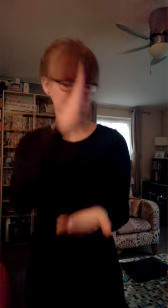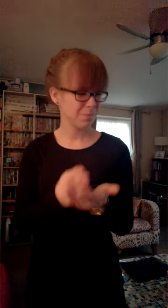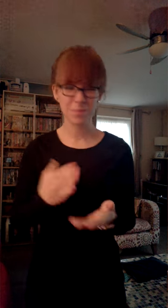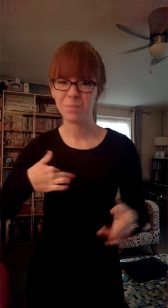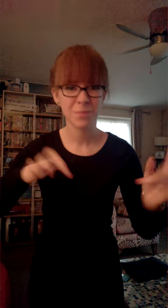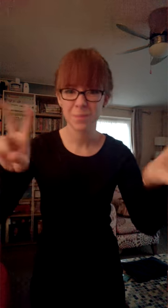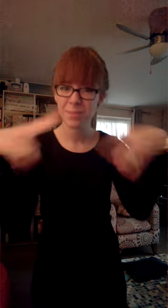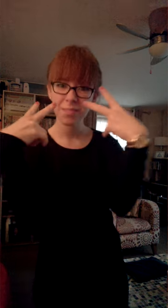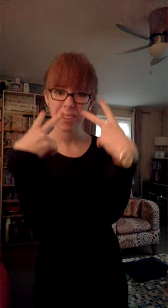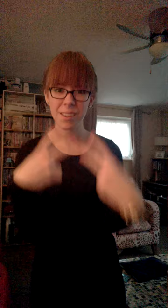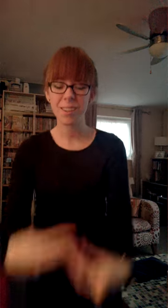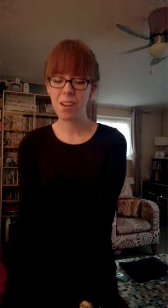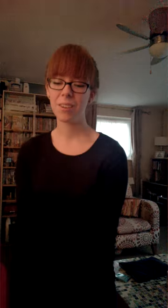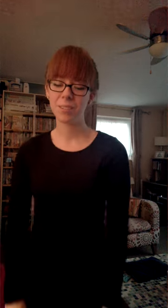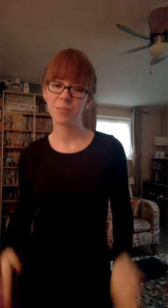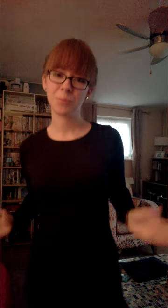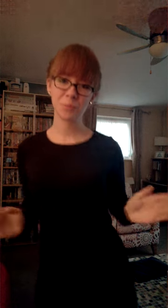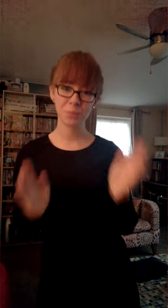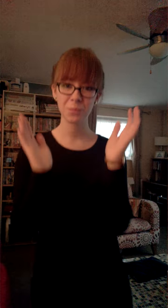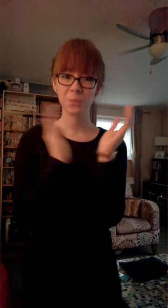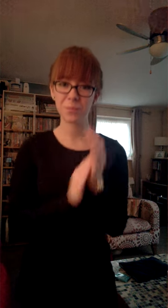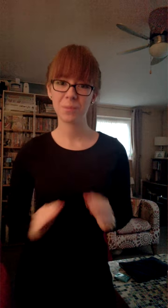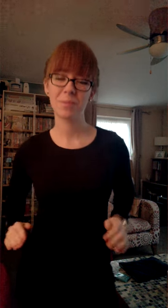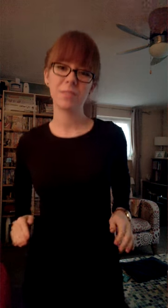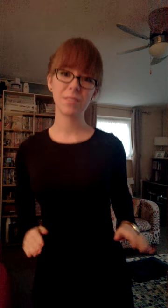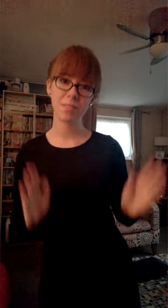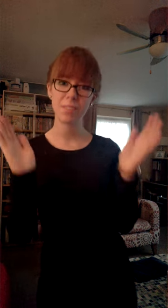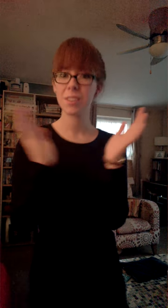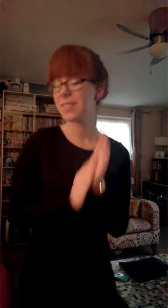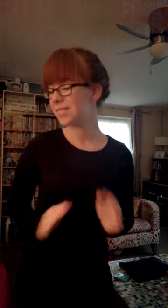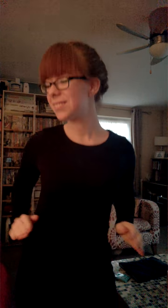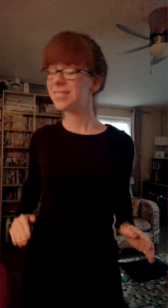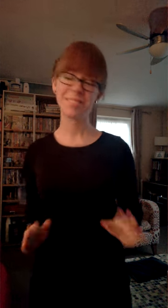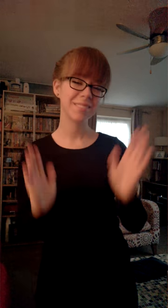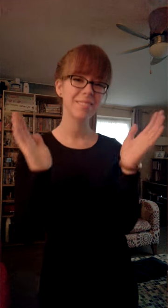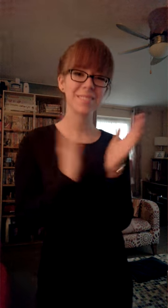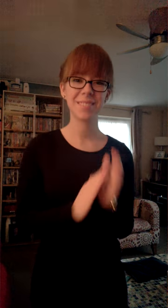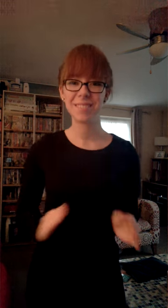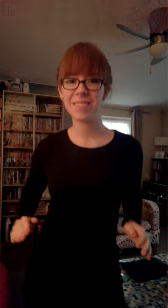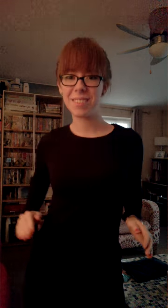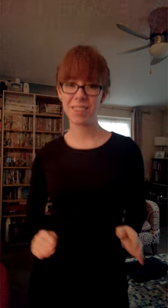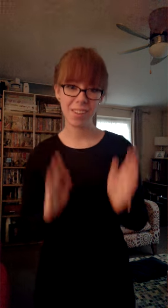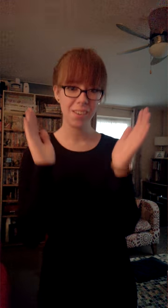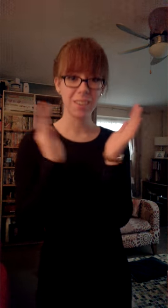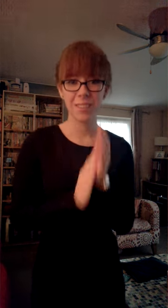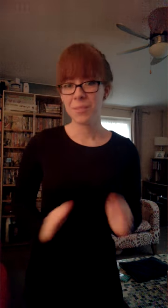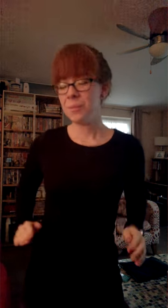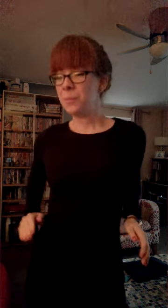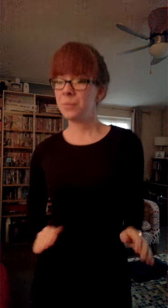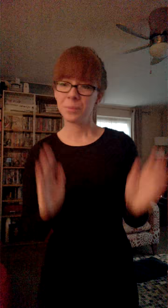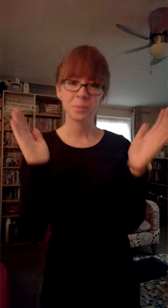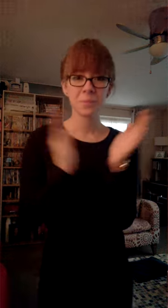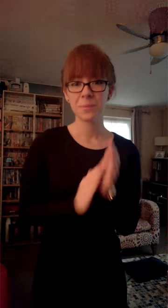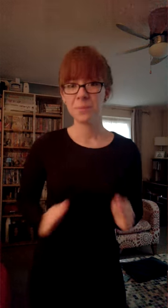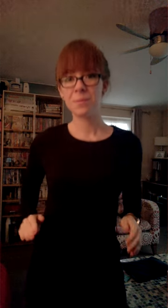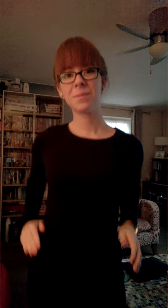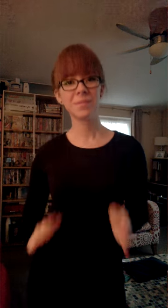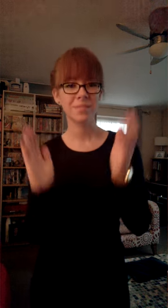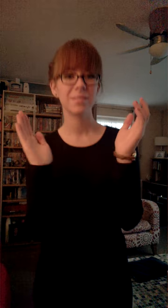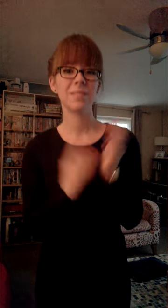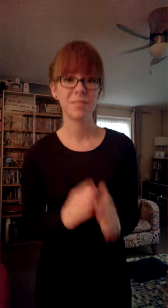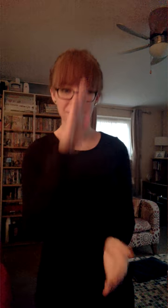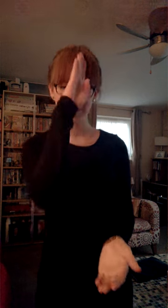Don't believe me just watch